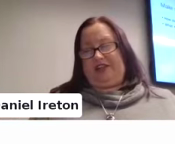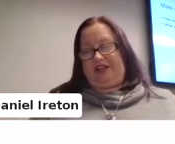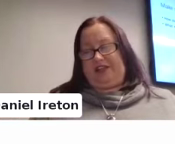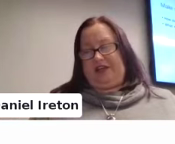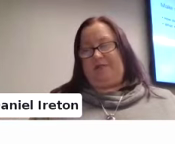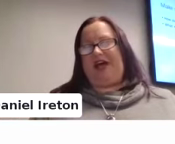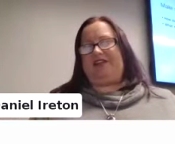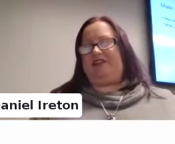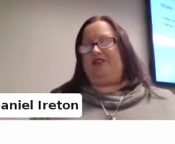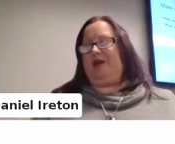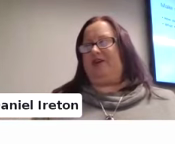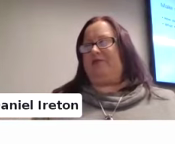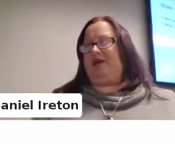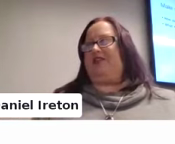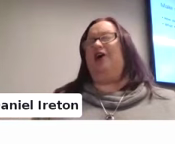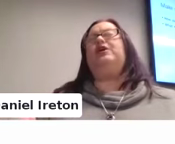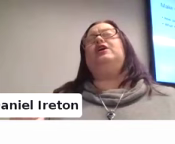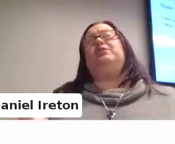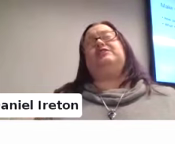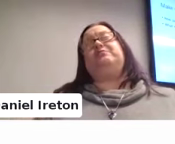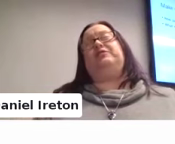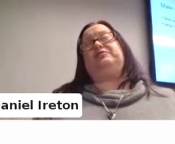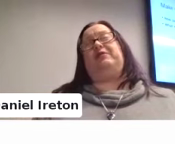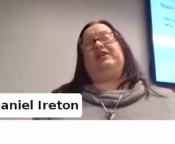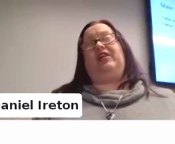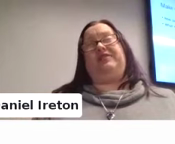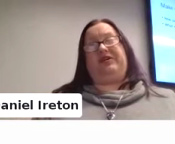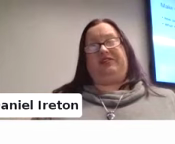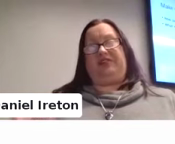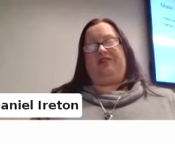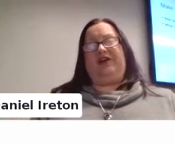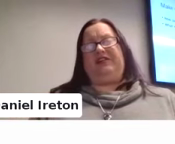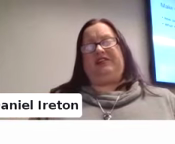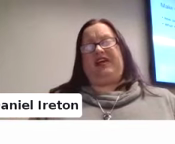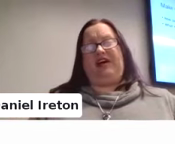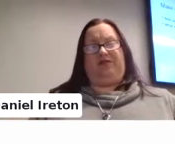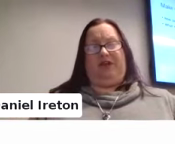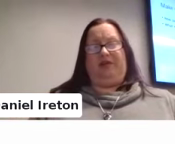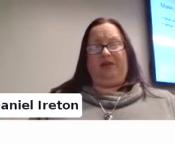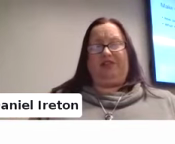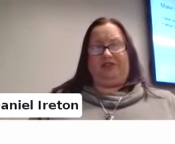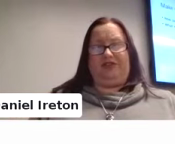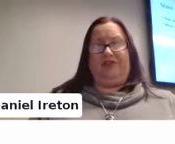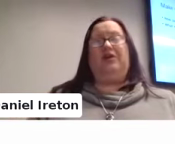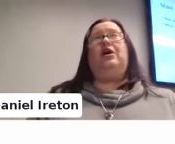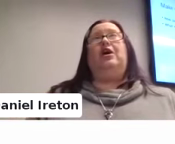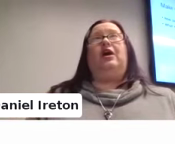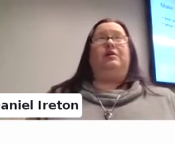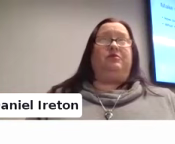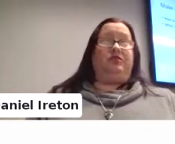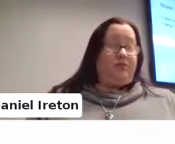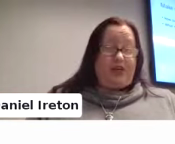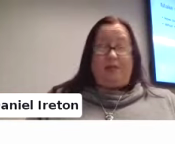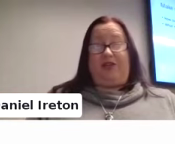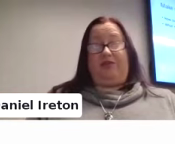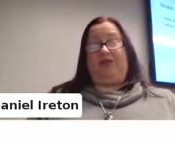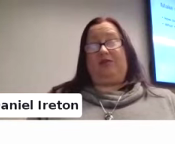We are fortunate in 245 we have have access to maker's bank.